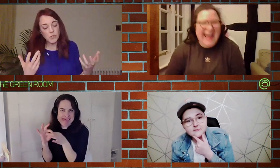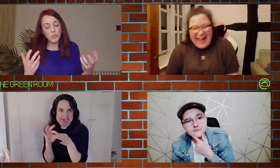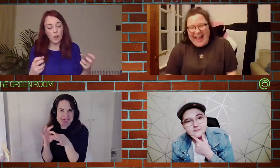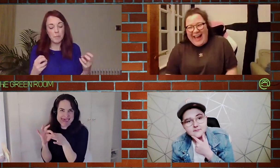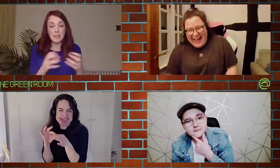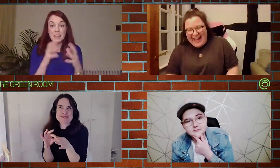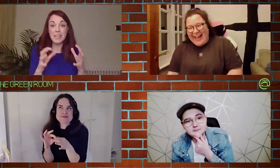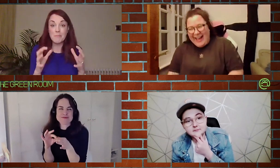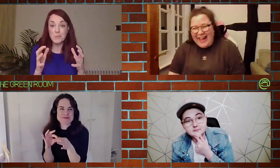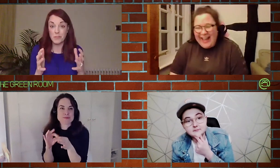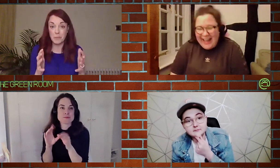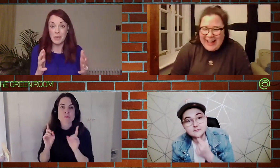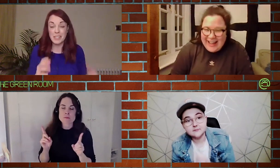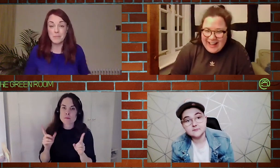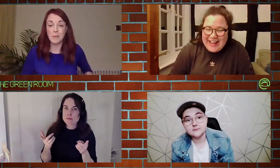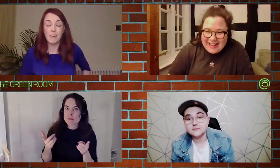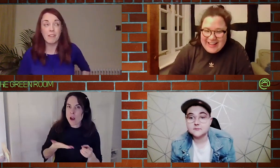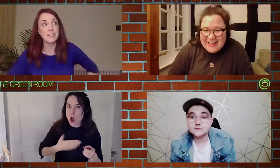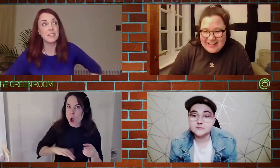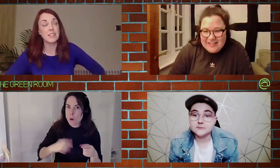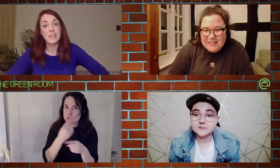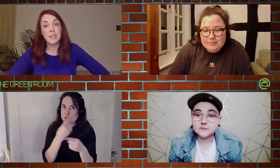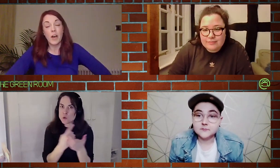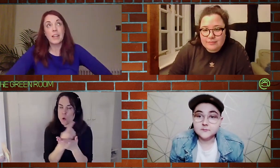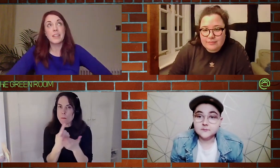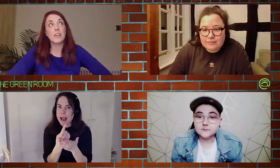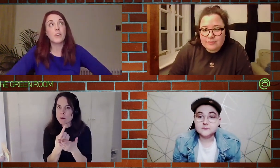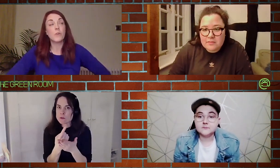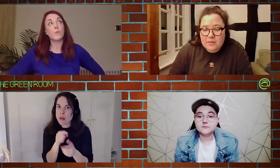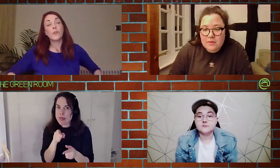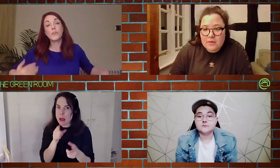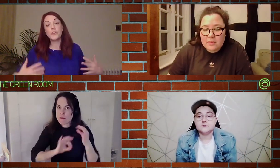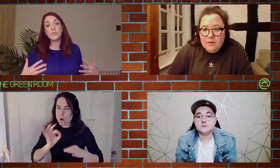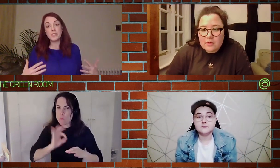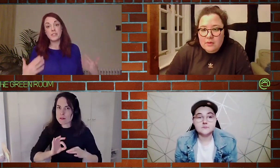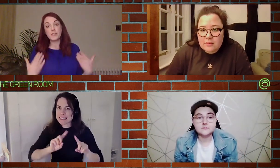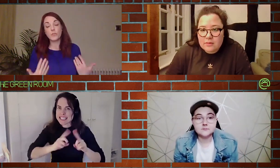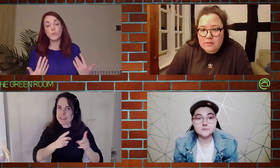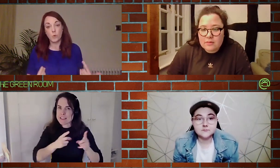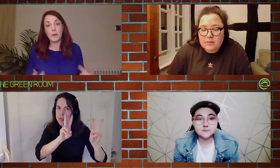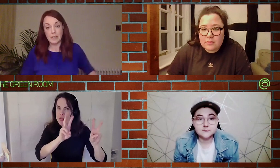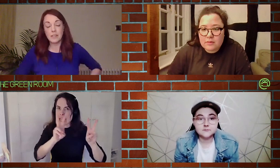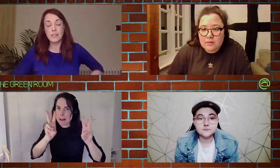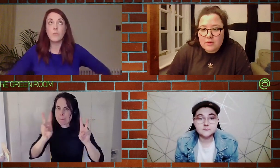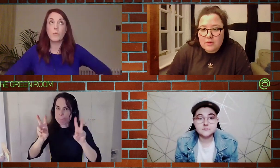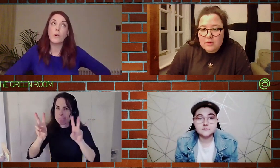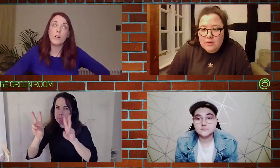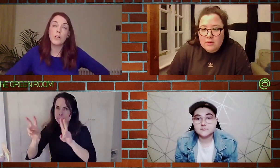talk about the themes of the piece because I think what you did so well was